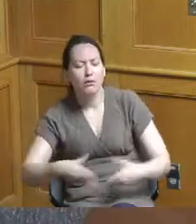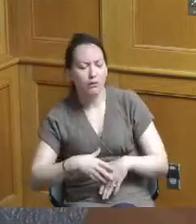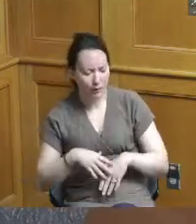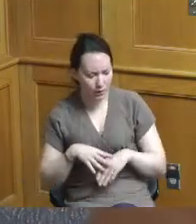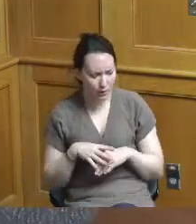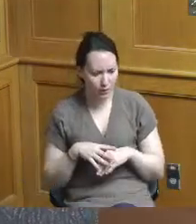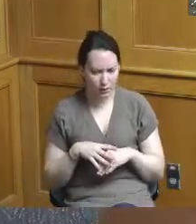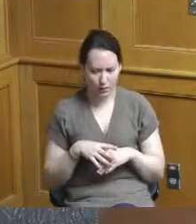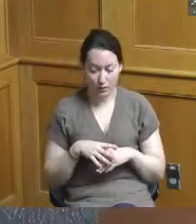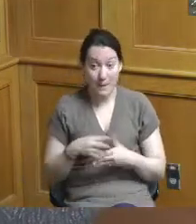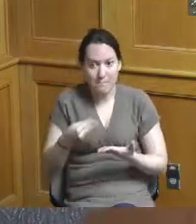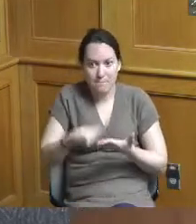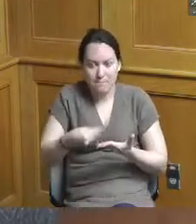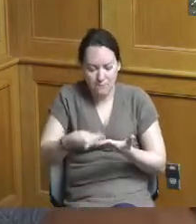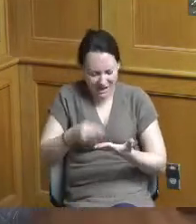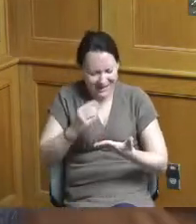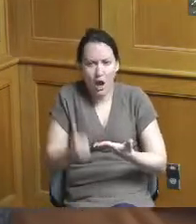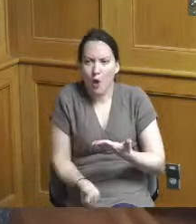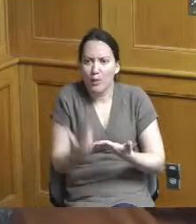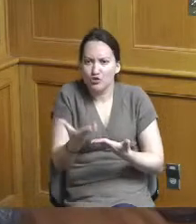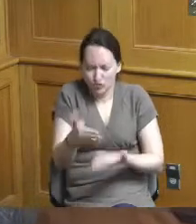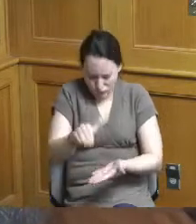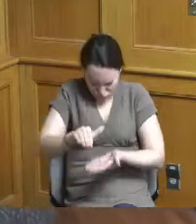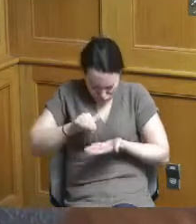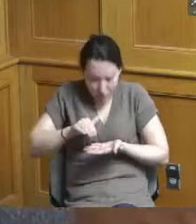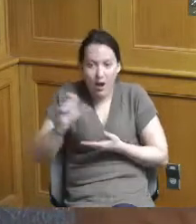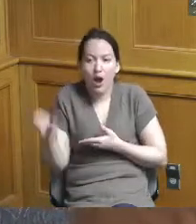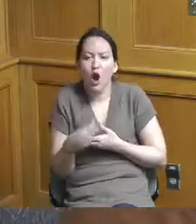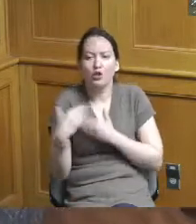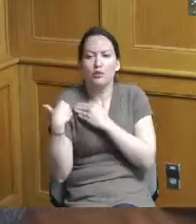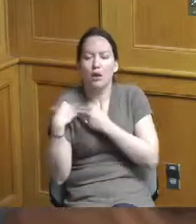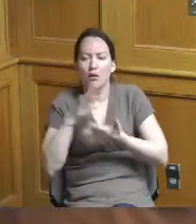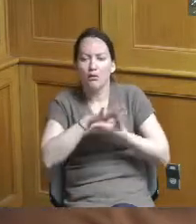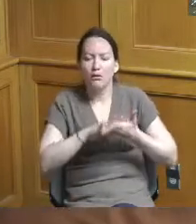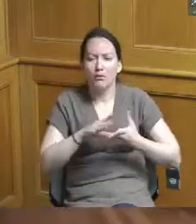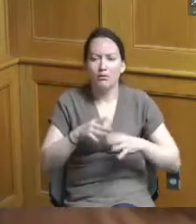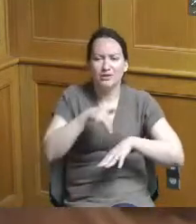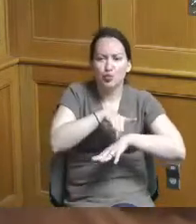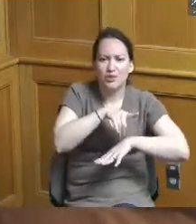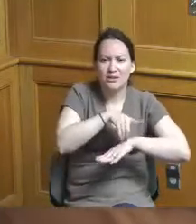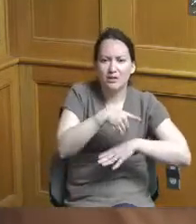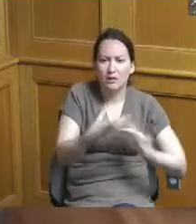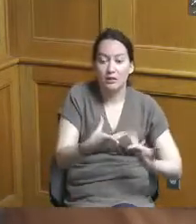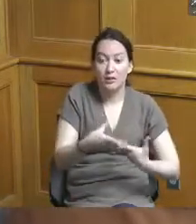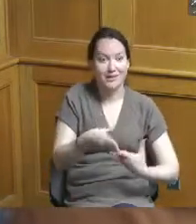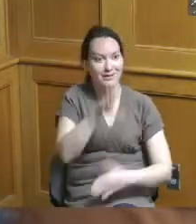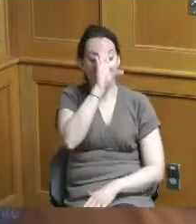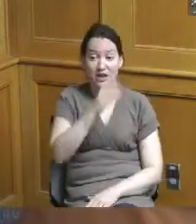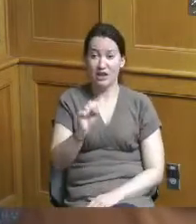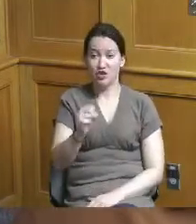what money do we have and what other obligations we have we have Sharonville and Sharonville we